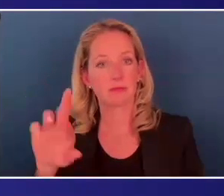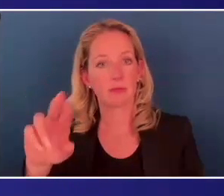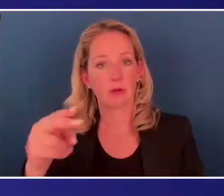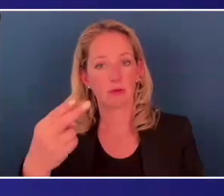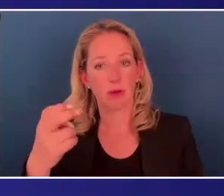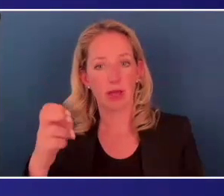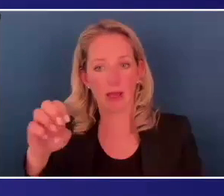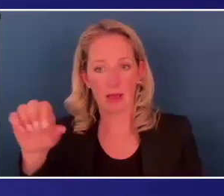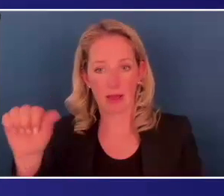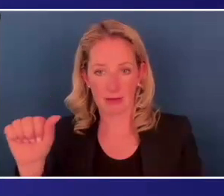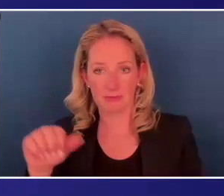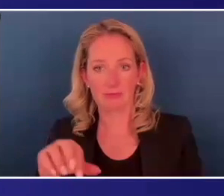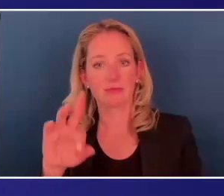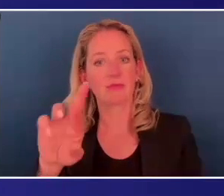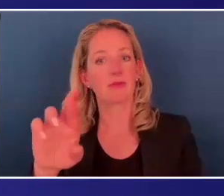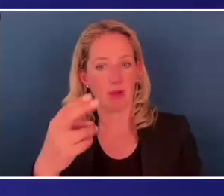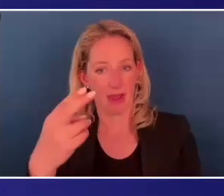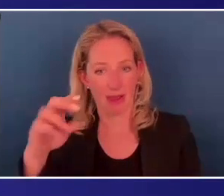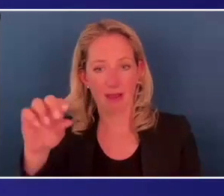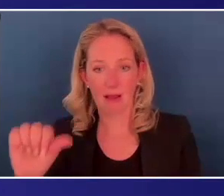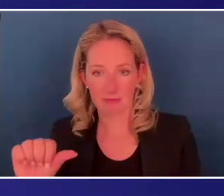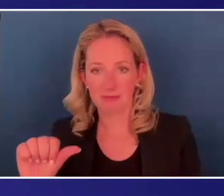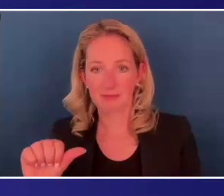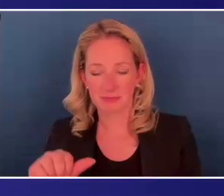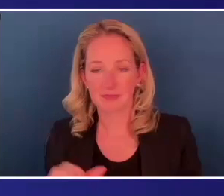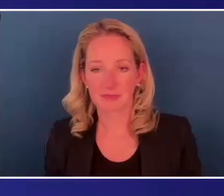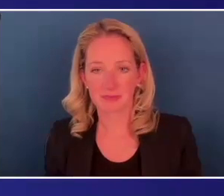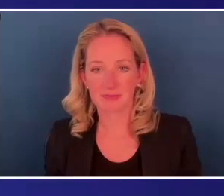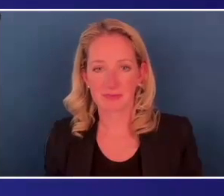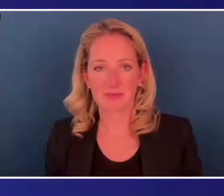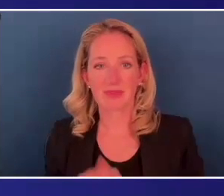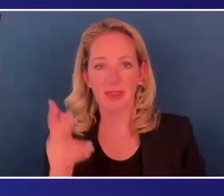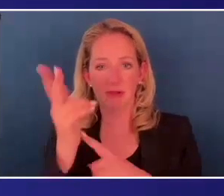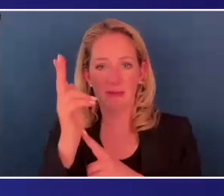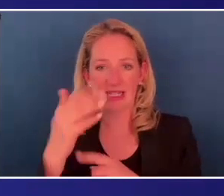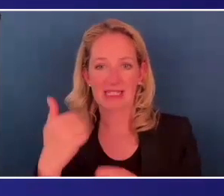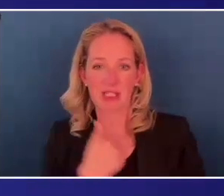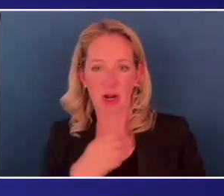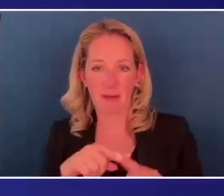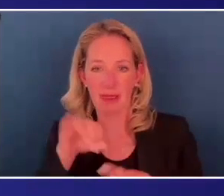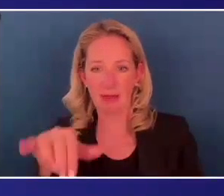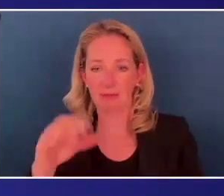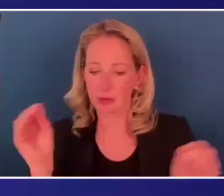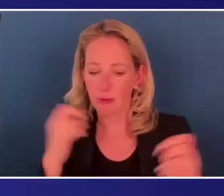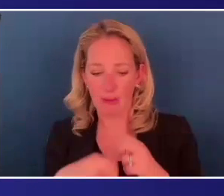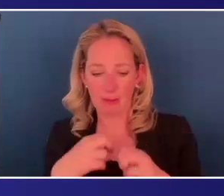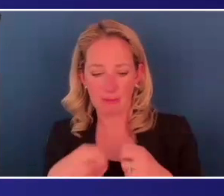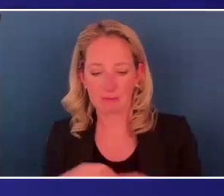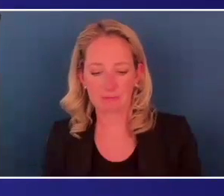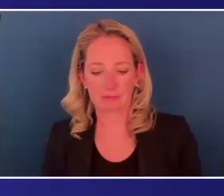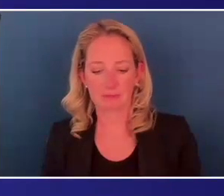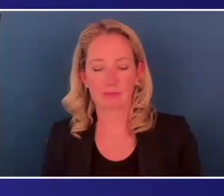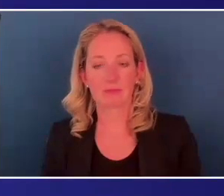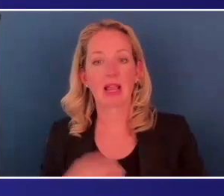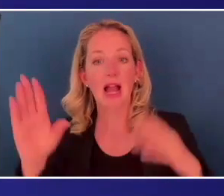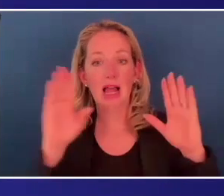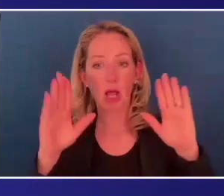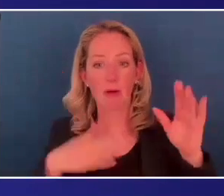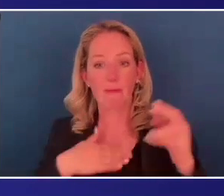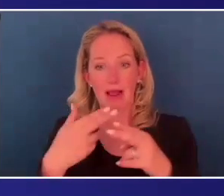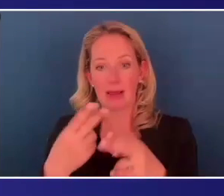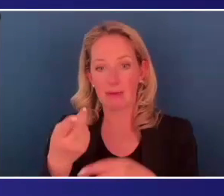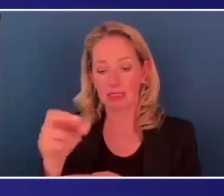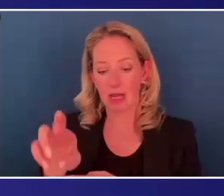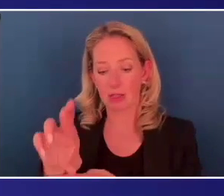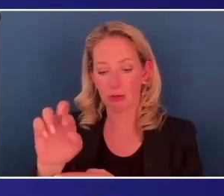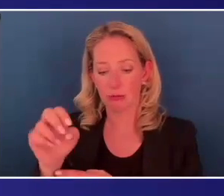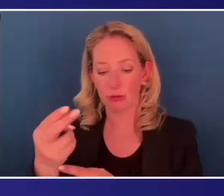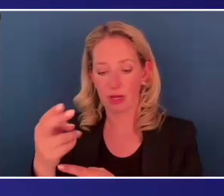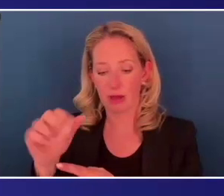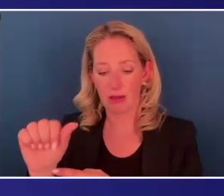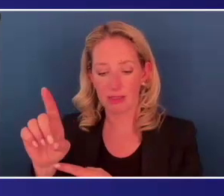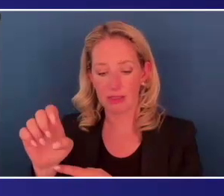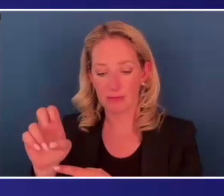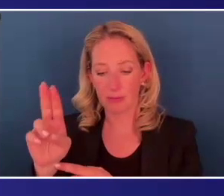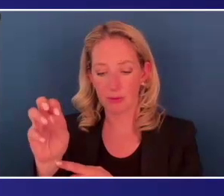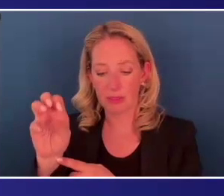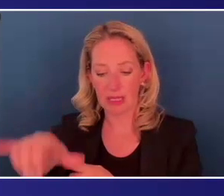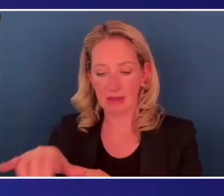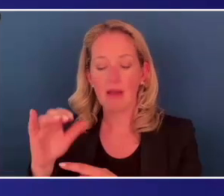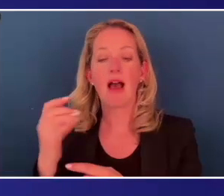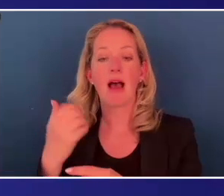So hi there. My name is Dr. Ria Dbc and I'm the director of external affairs at Equitas Health Center look alike.